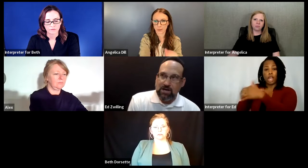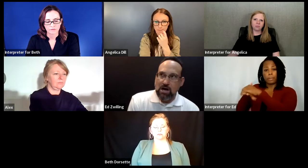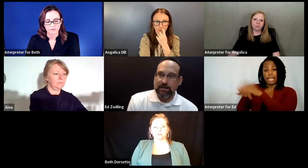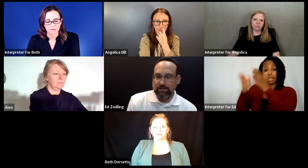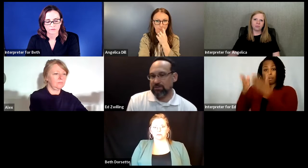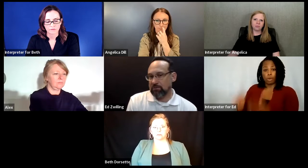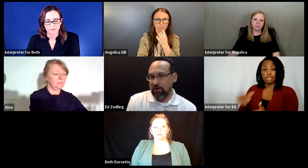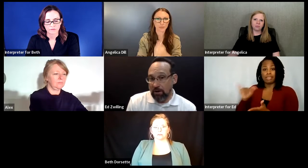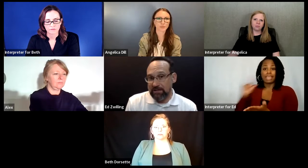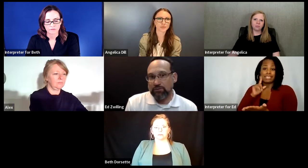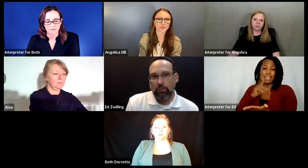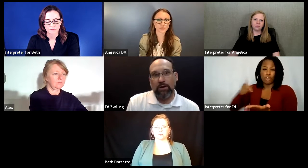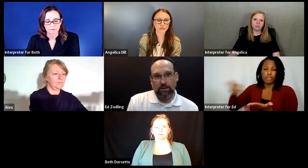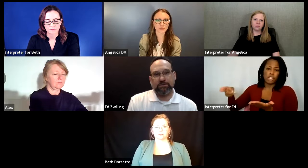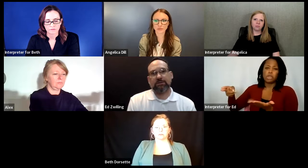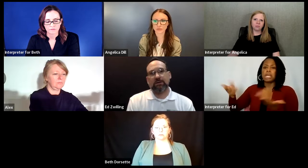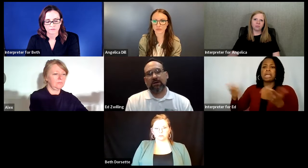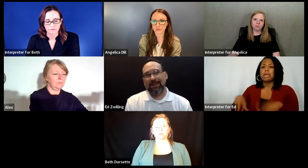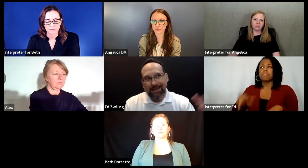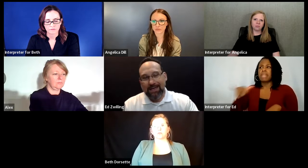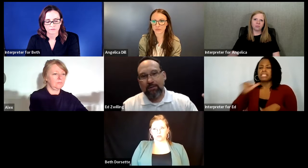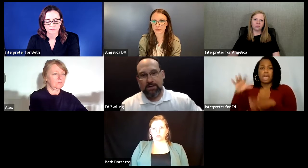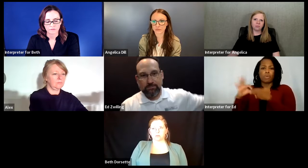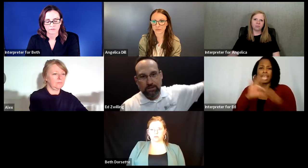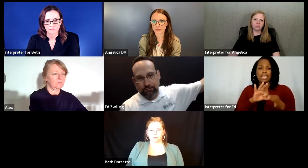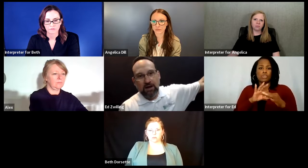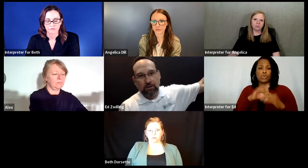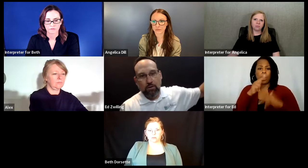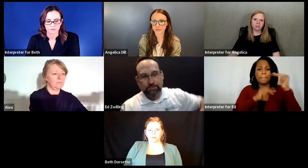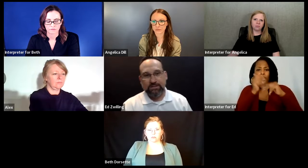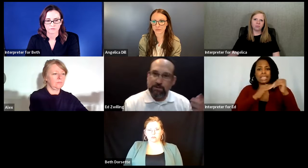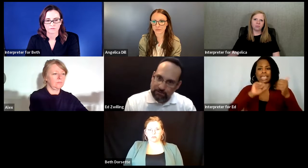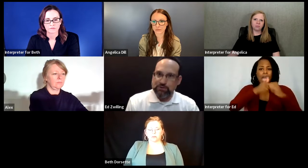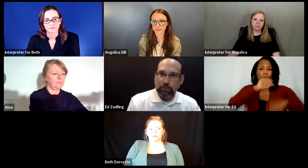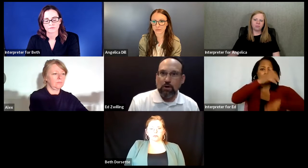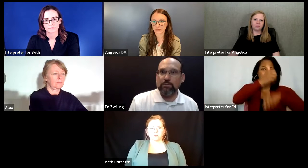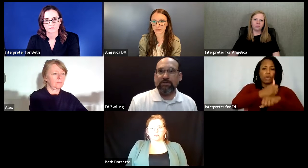not an issue of architectural barriers. It can be. Fire alarms need to be visual alarms.